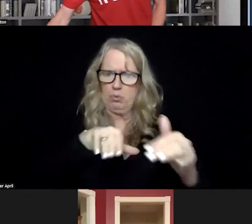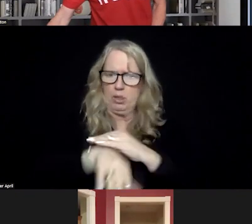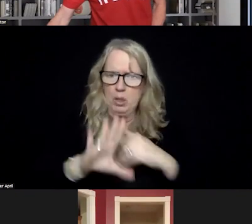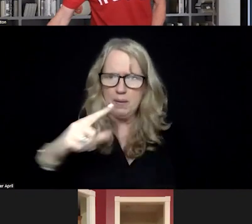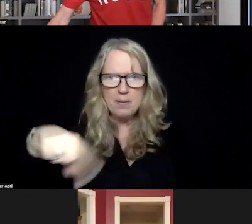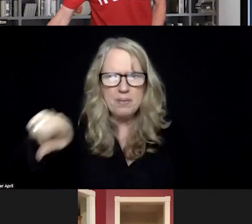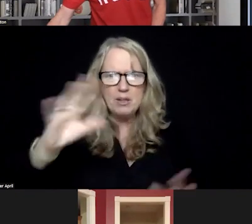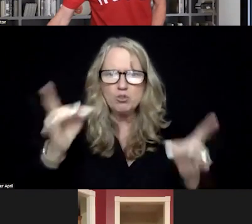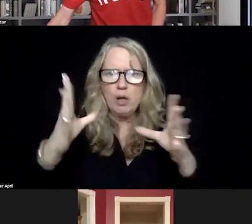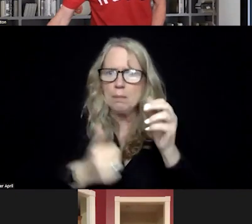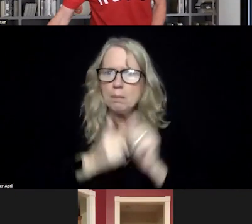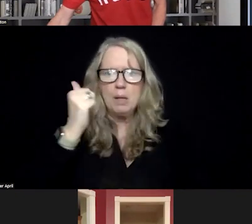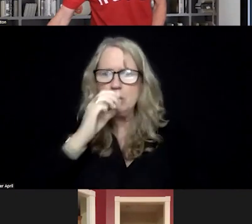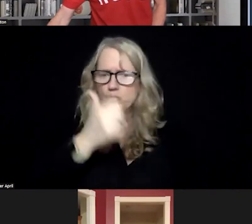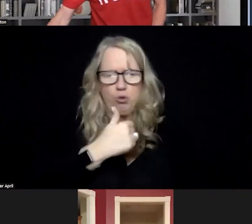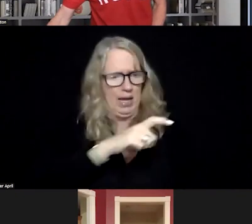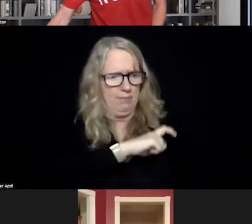MOST OF THEM DON'T HAVE LAW ENFORCEMENT SITTING THERE.